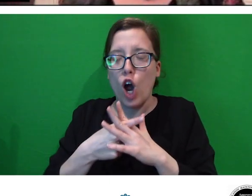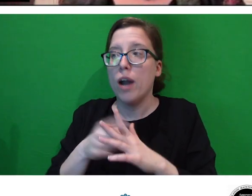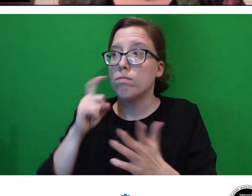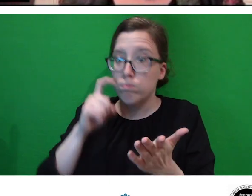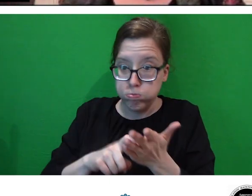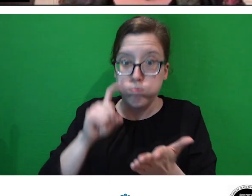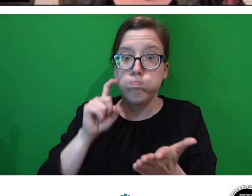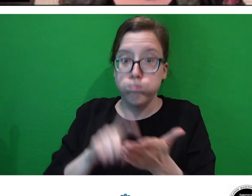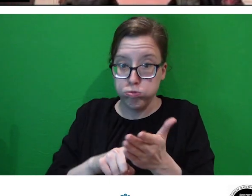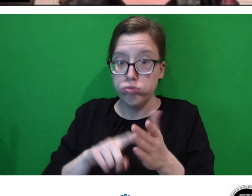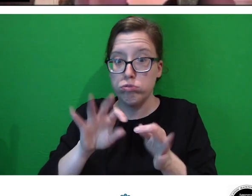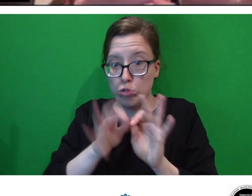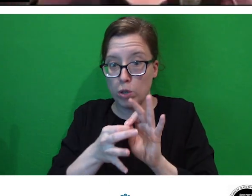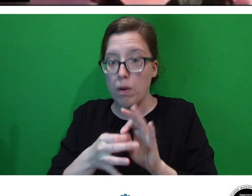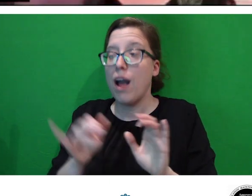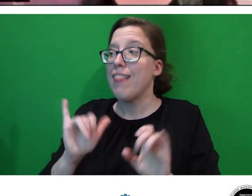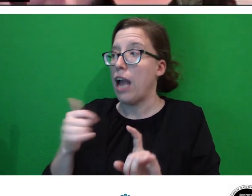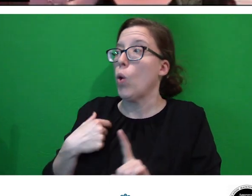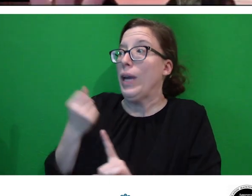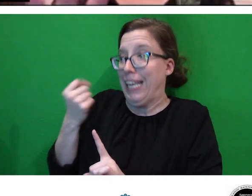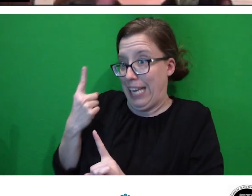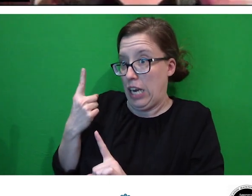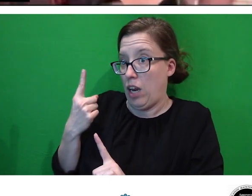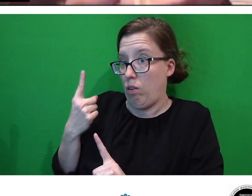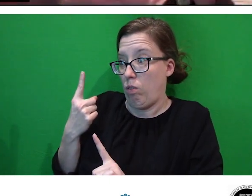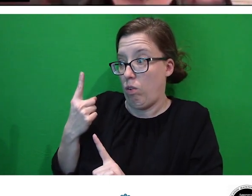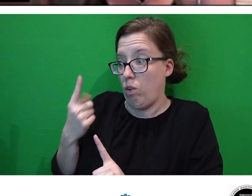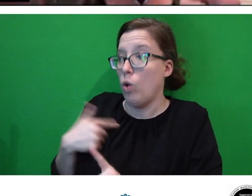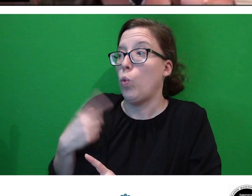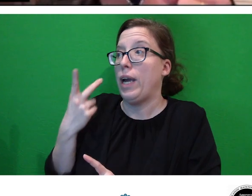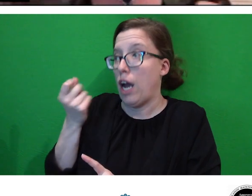time he wants a channel change. No, but it's a start.